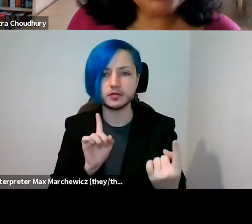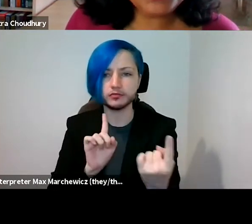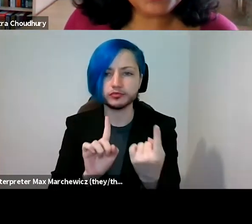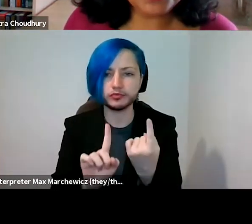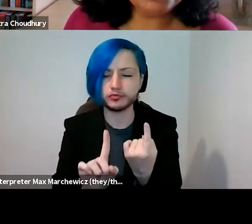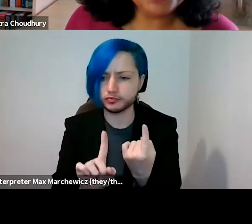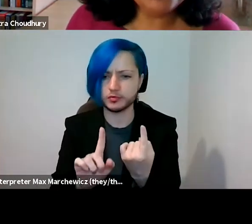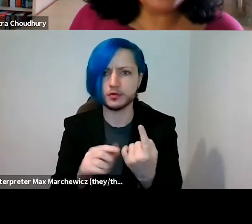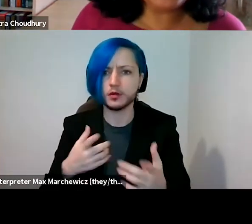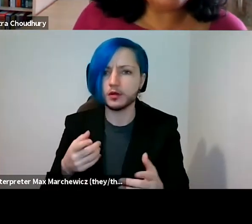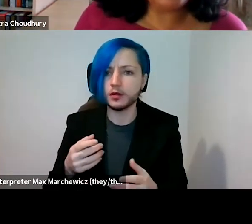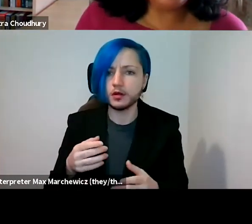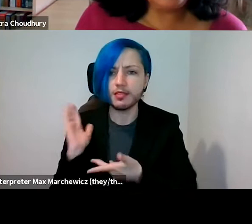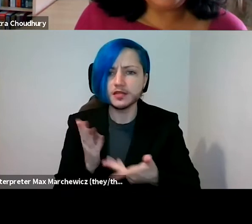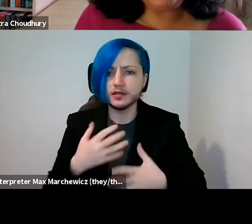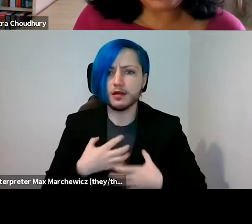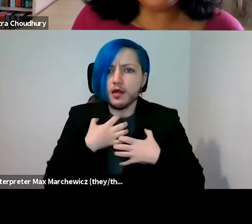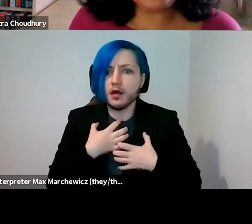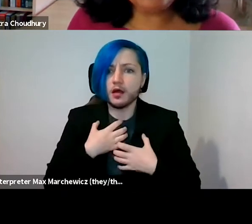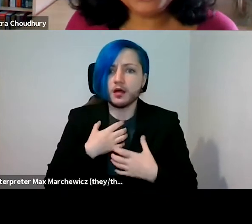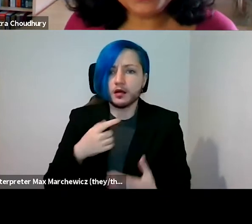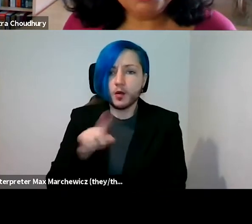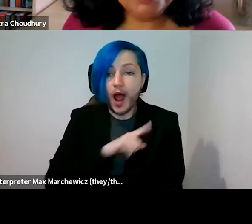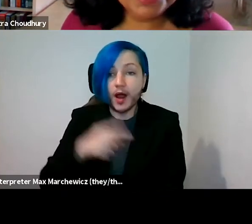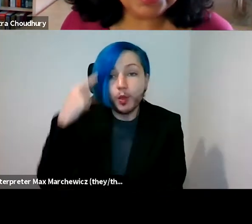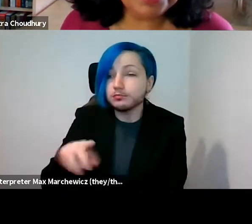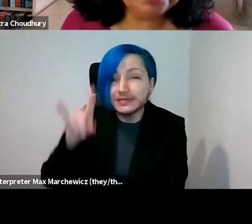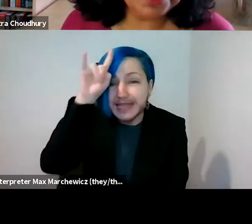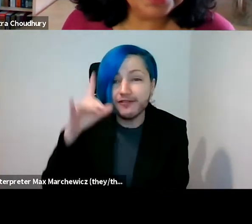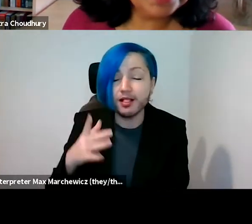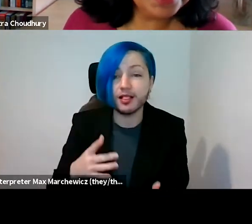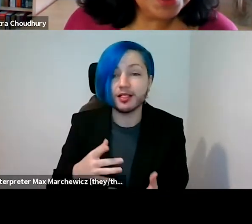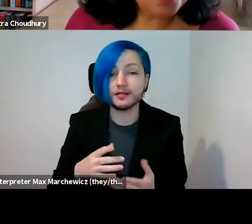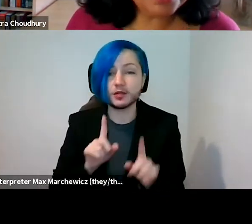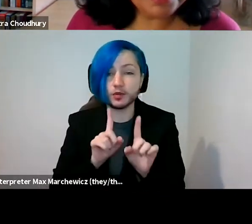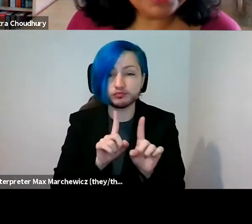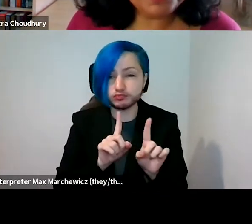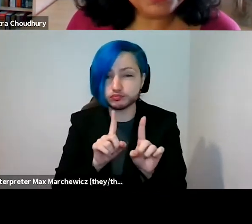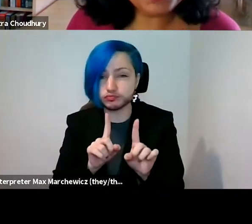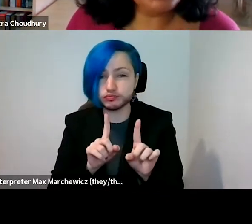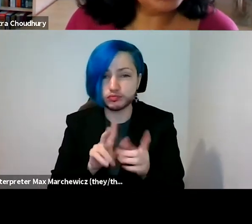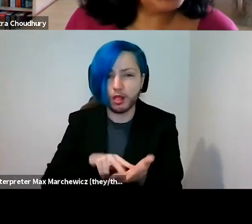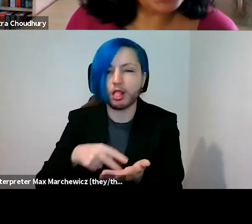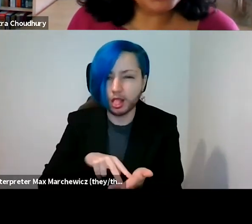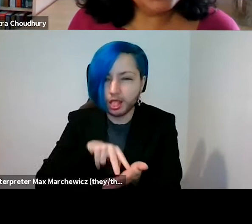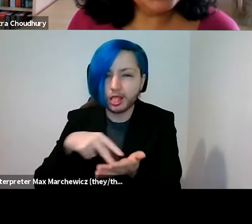and mistook him for the devil. He and Dobbin stumbled over their pails." What a wonderful description.